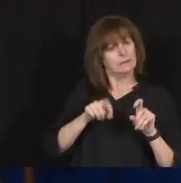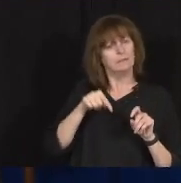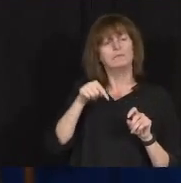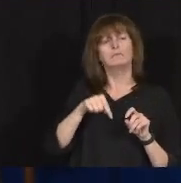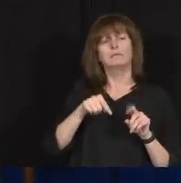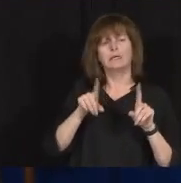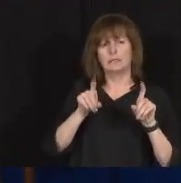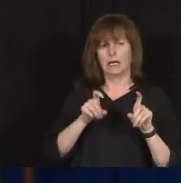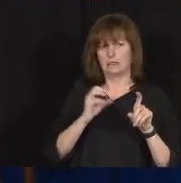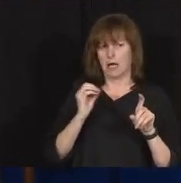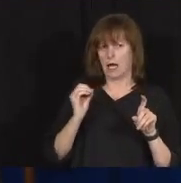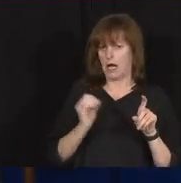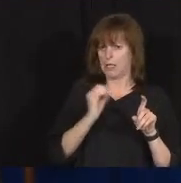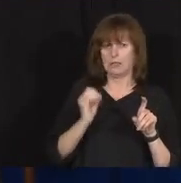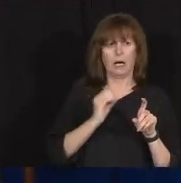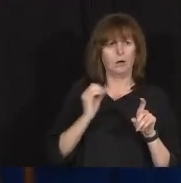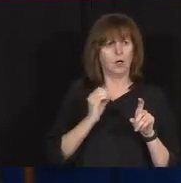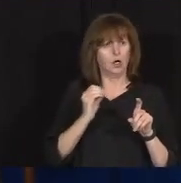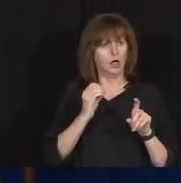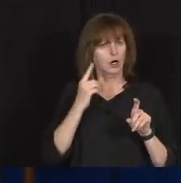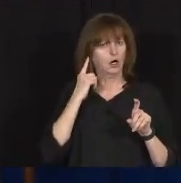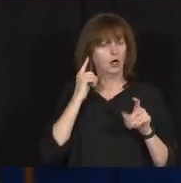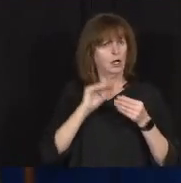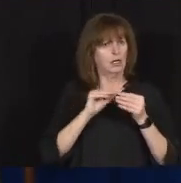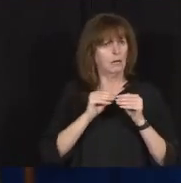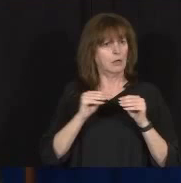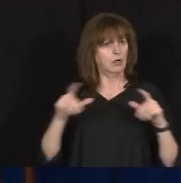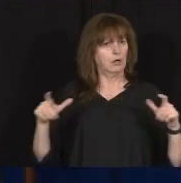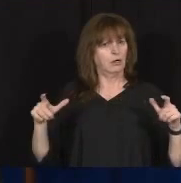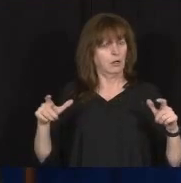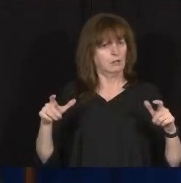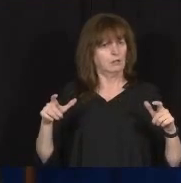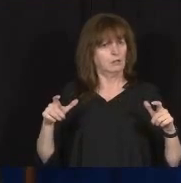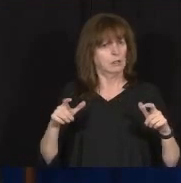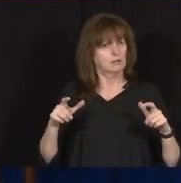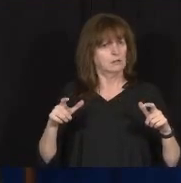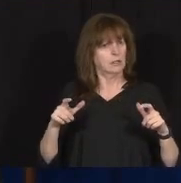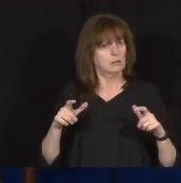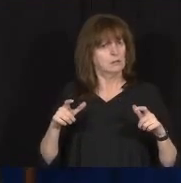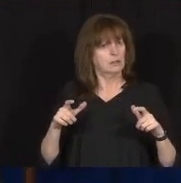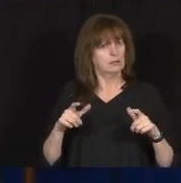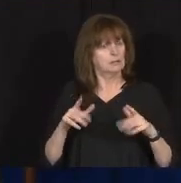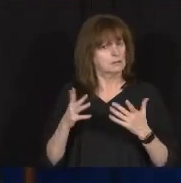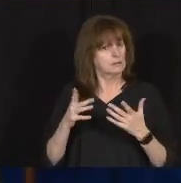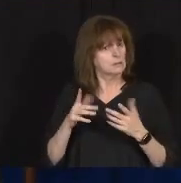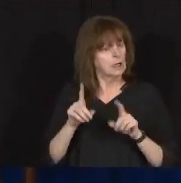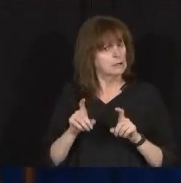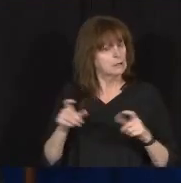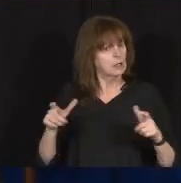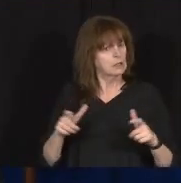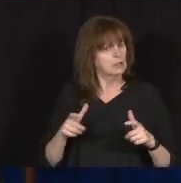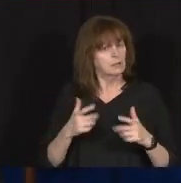s going down, not up. Can you talk about the increased testing c apacity and meeting the goal